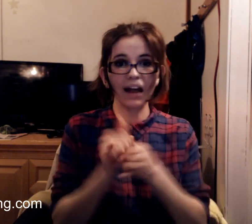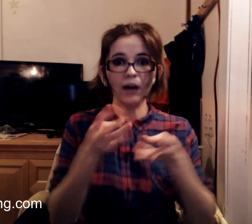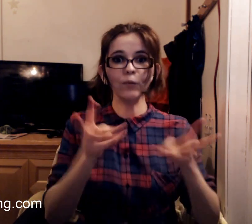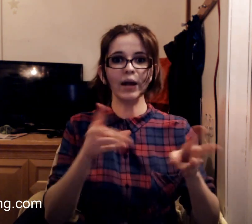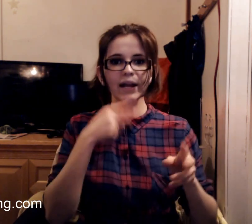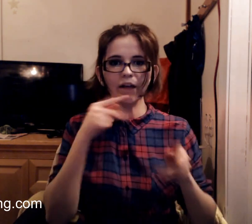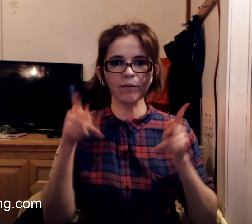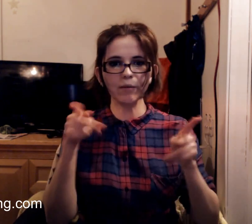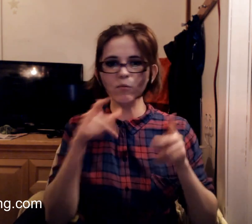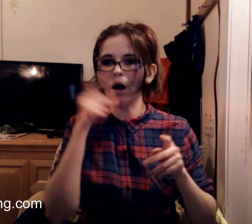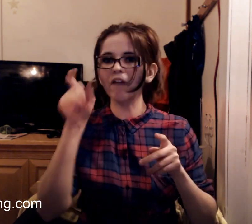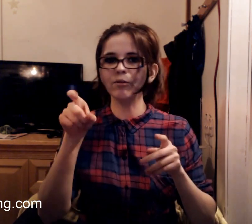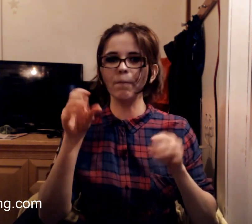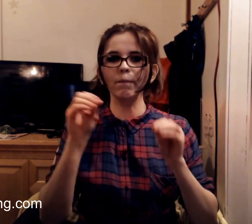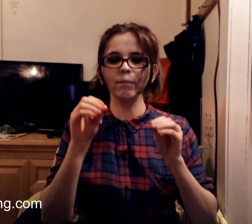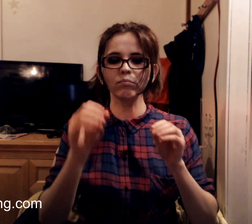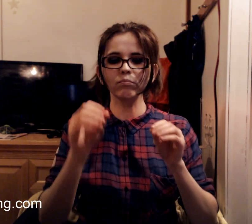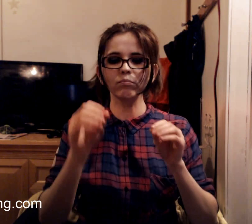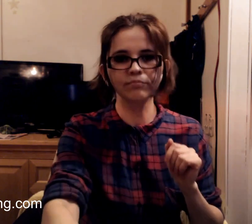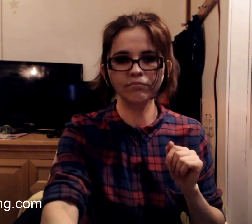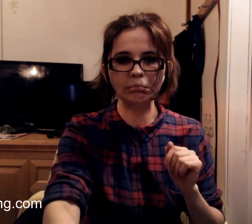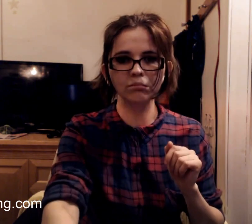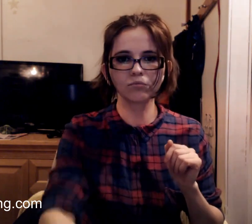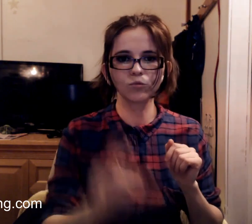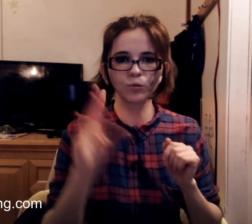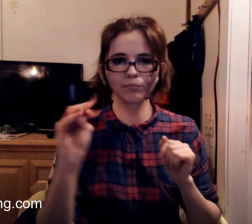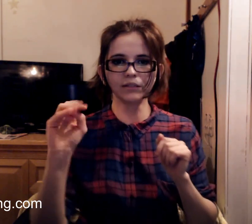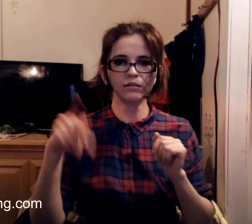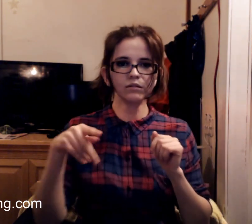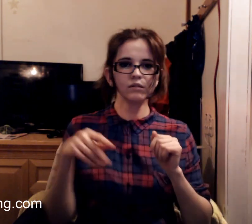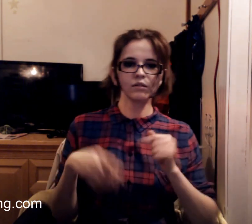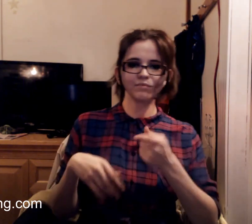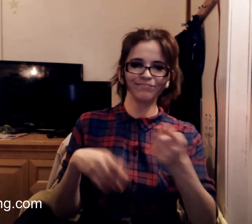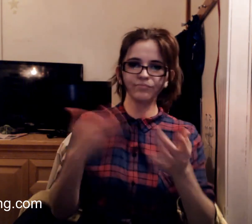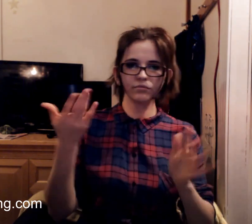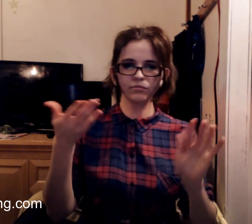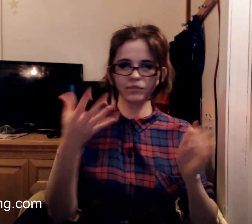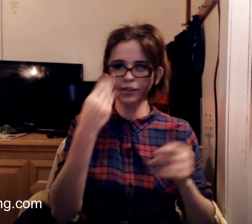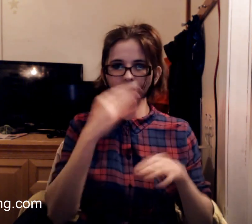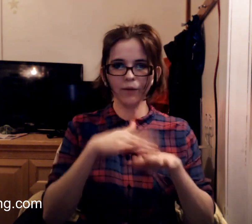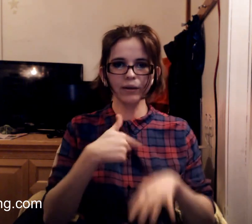That way hearing people don't have to - Oops, laptop sleeps on me -